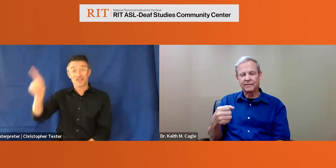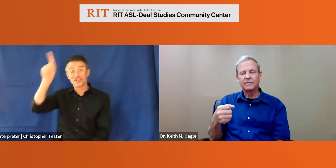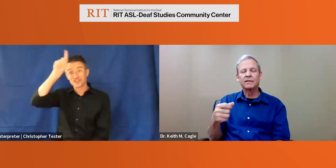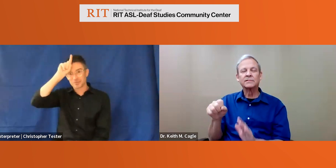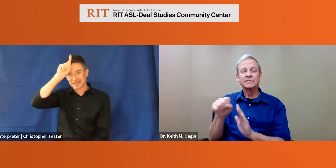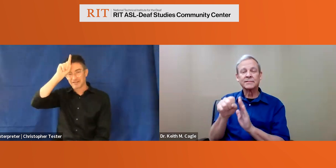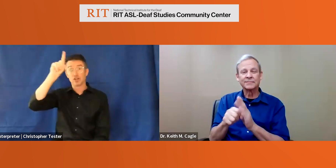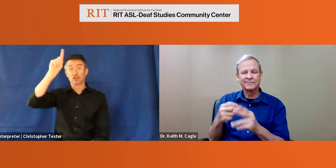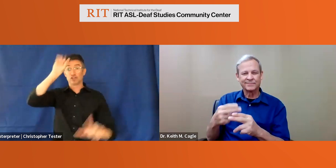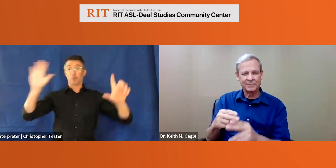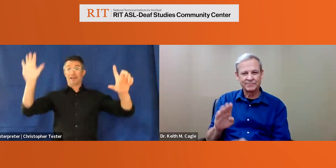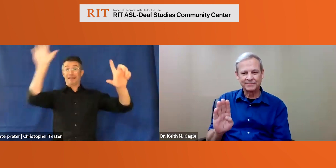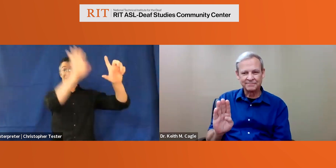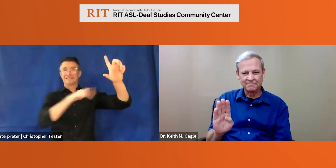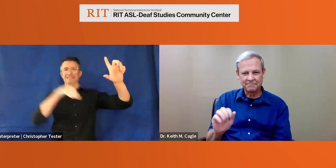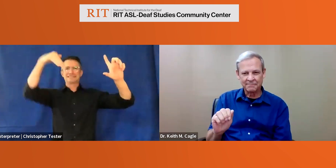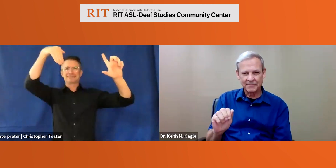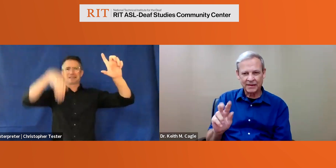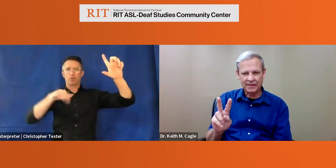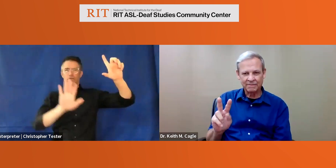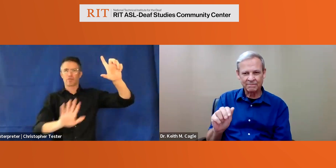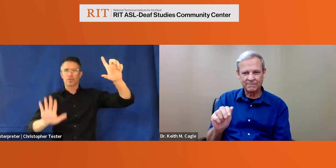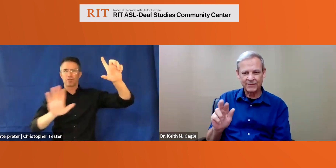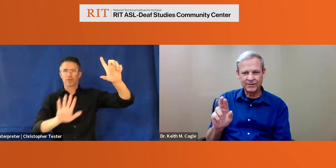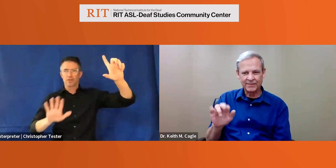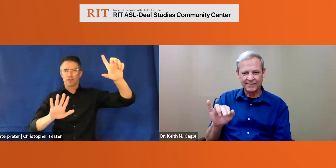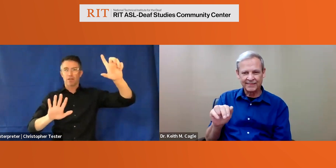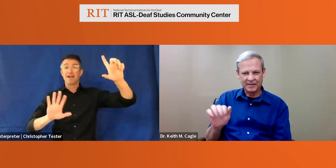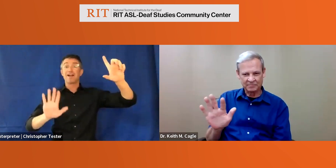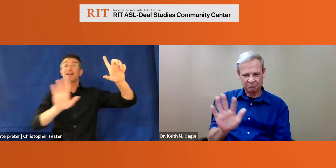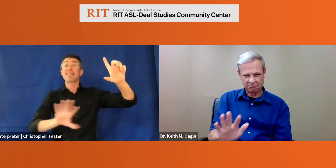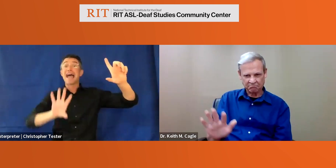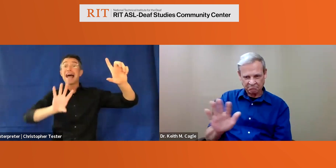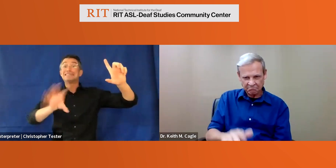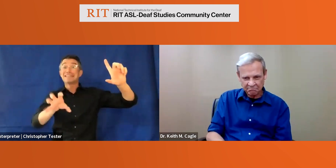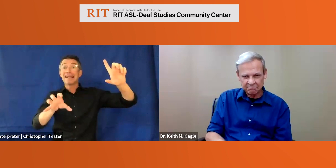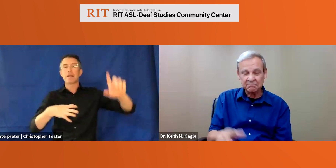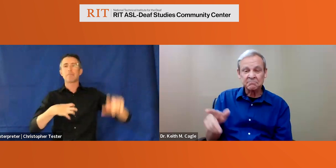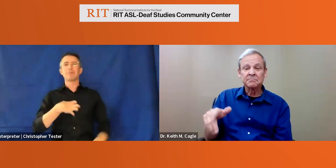He was born deaf in Germany in the southern state of Bavaria.